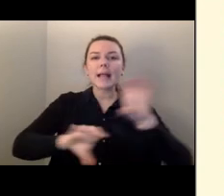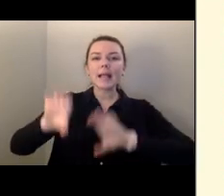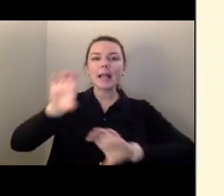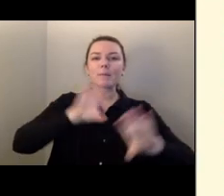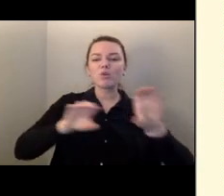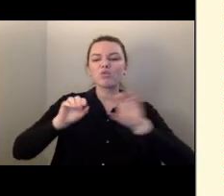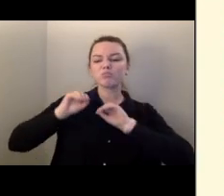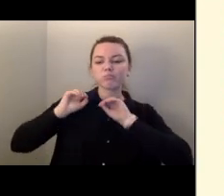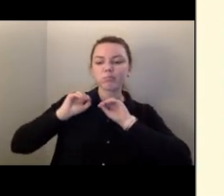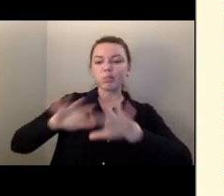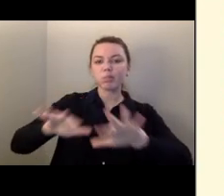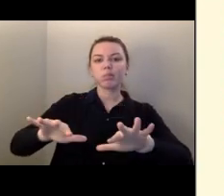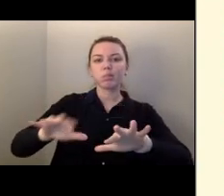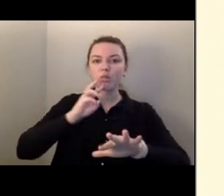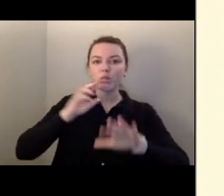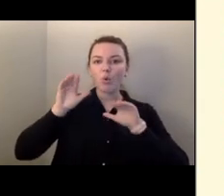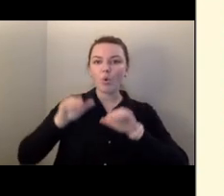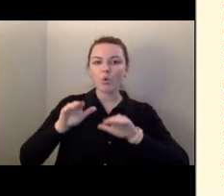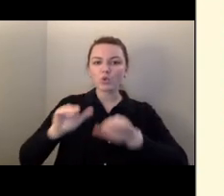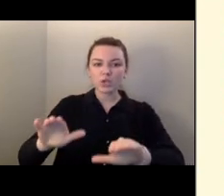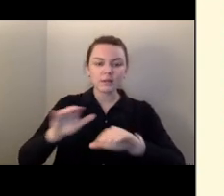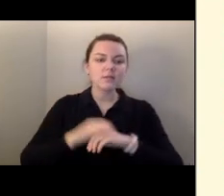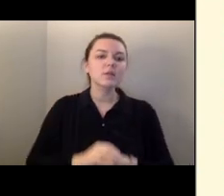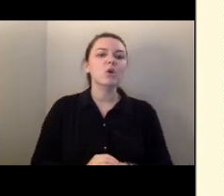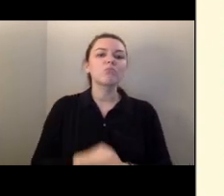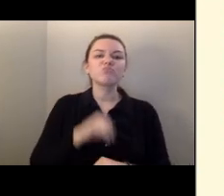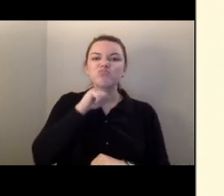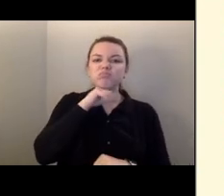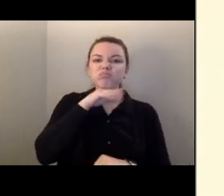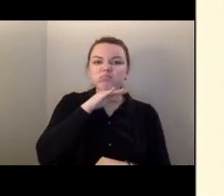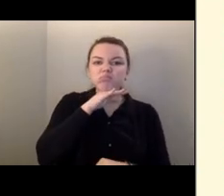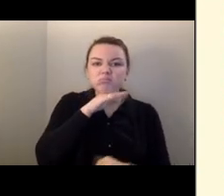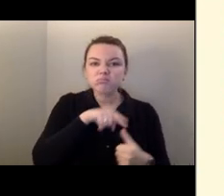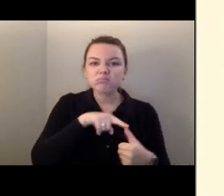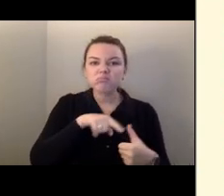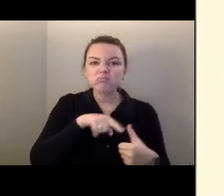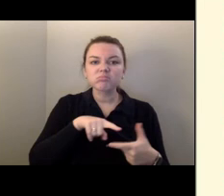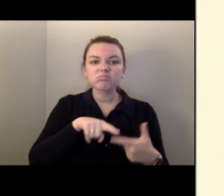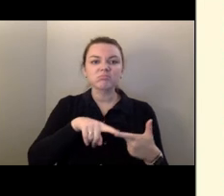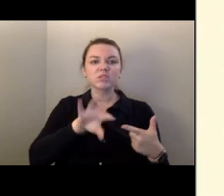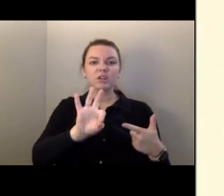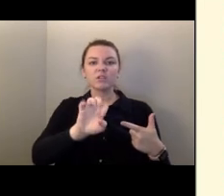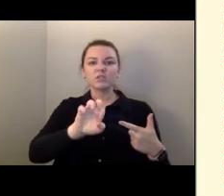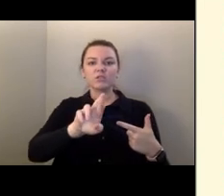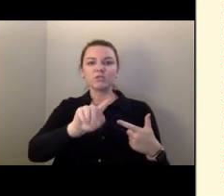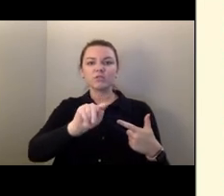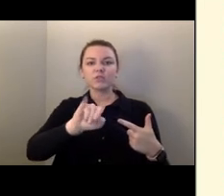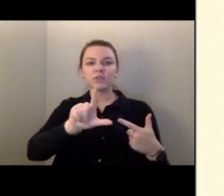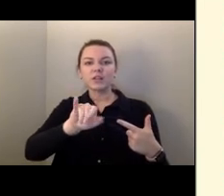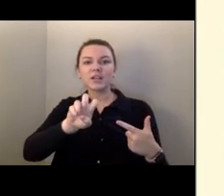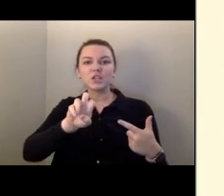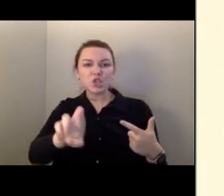pesticides, or herbicides, or fertilizers, and work to not let those happen.